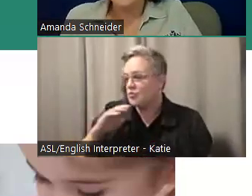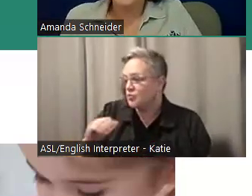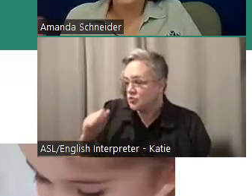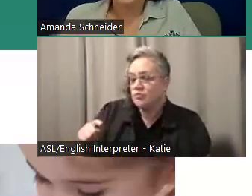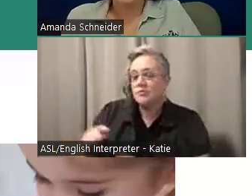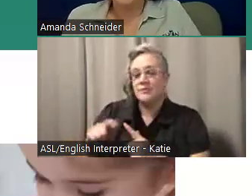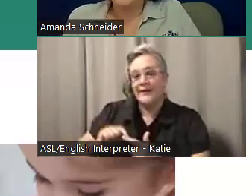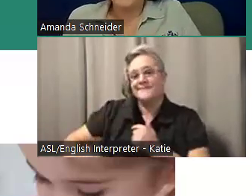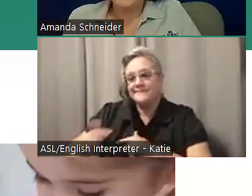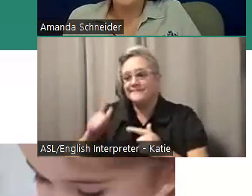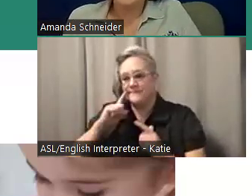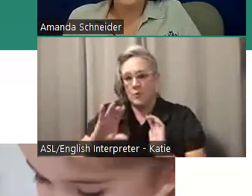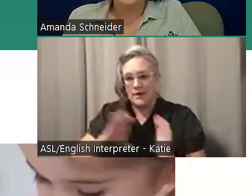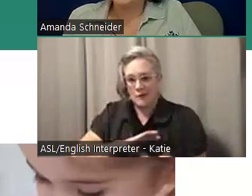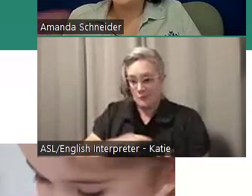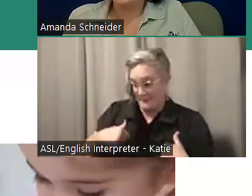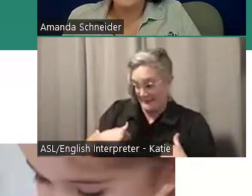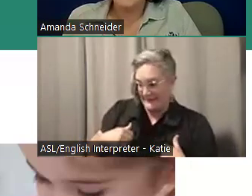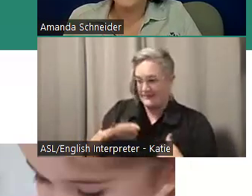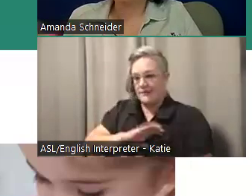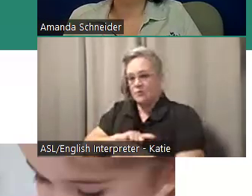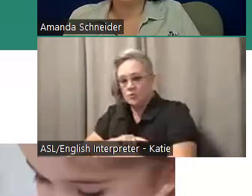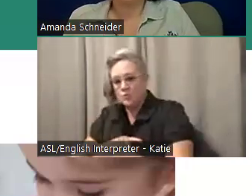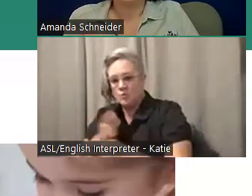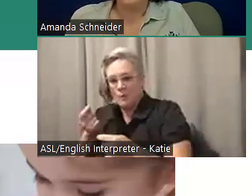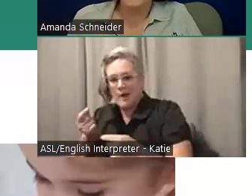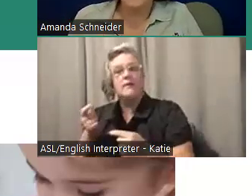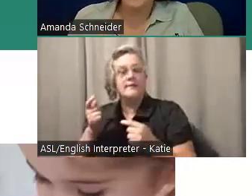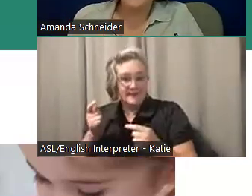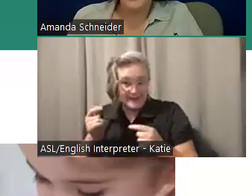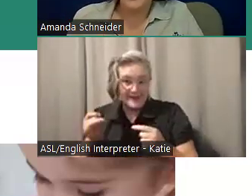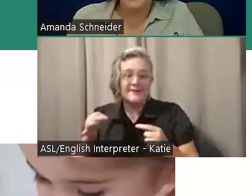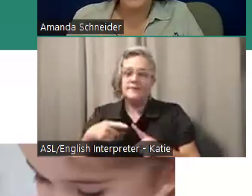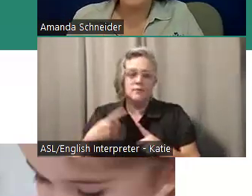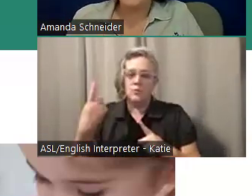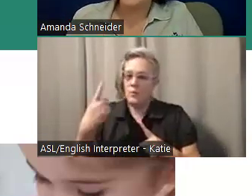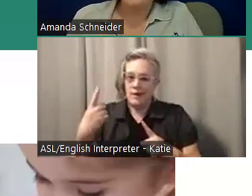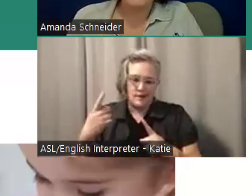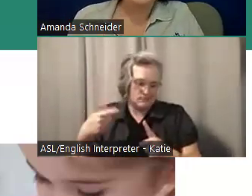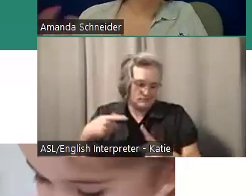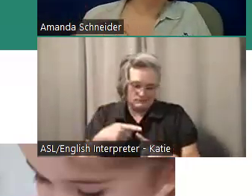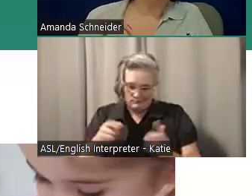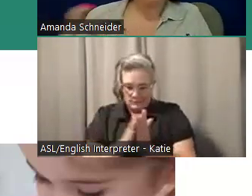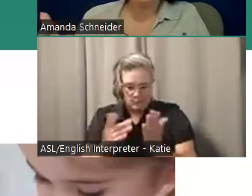Between the characters, so maybe there's a book you're reading that has a very repetitive, um, piece to it,